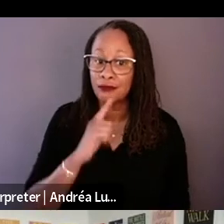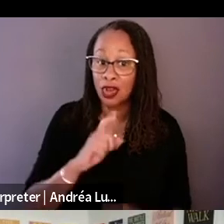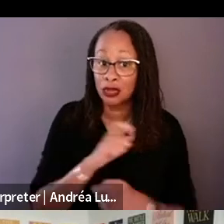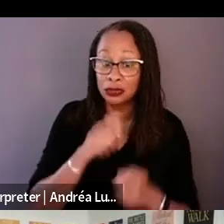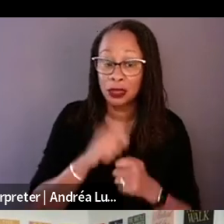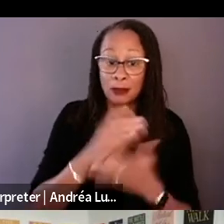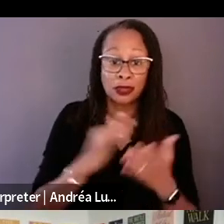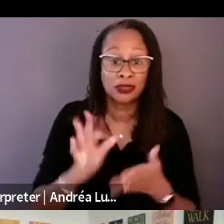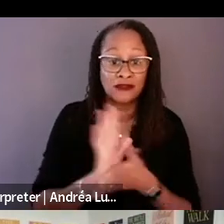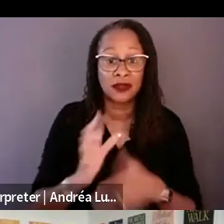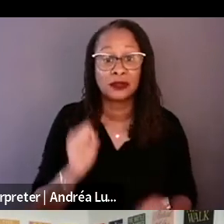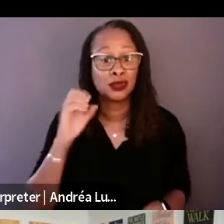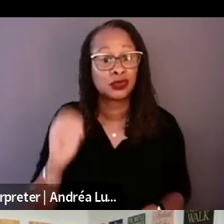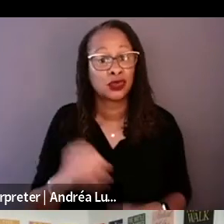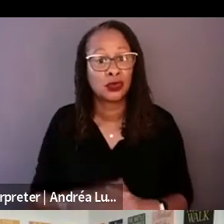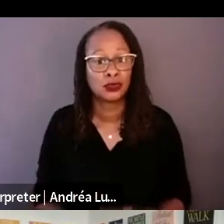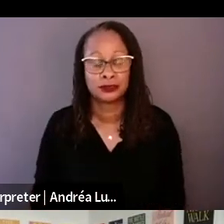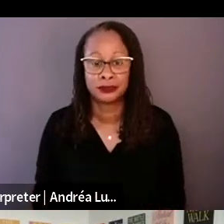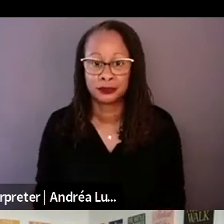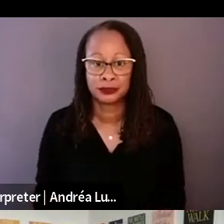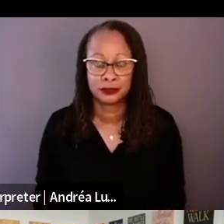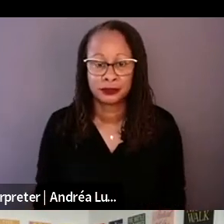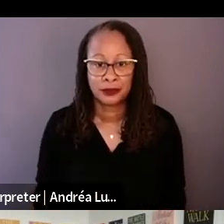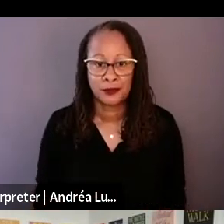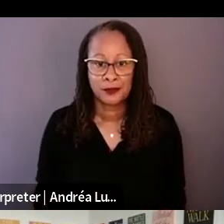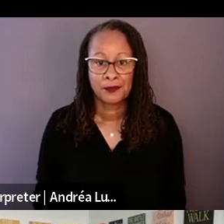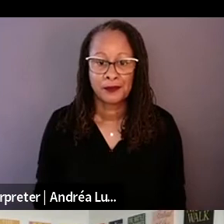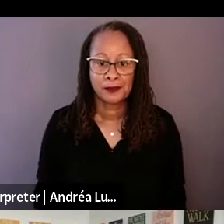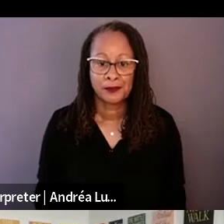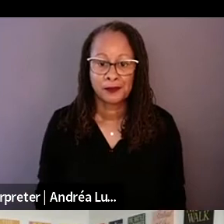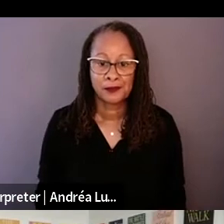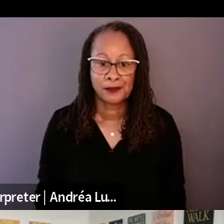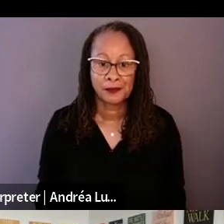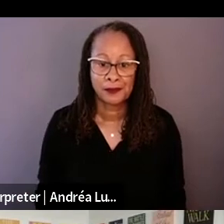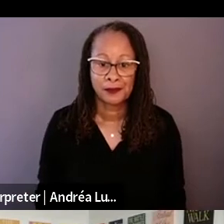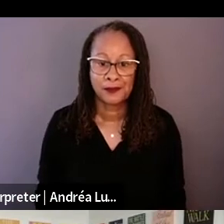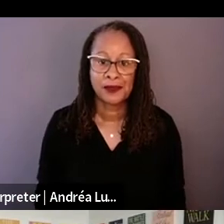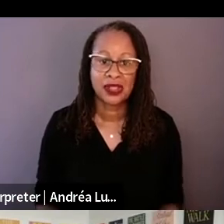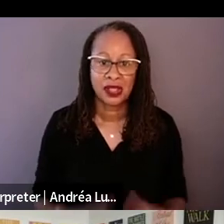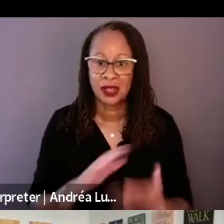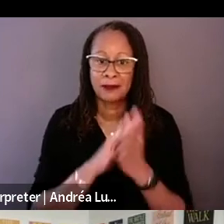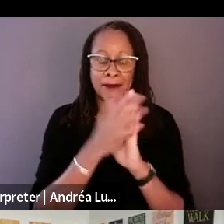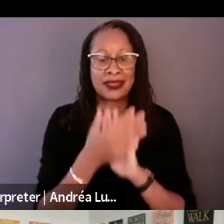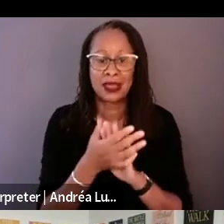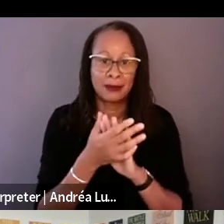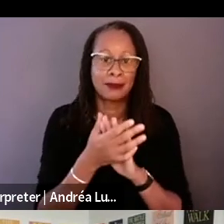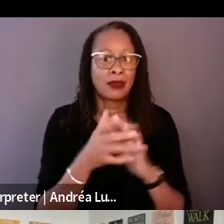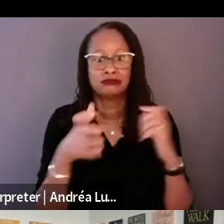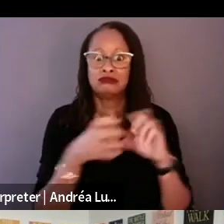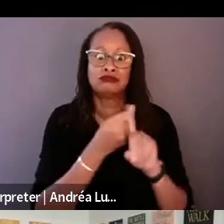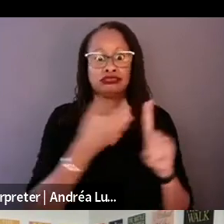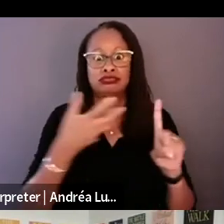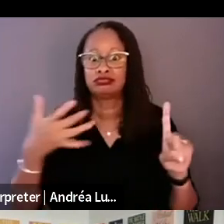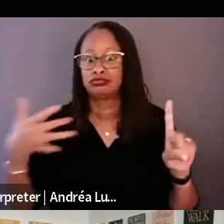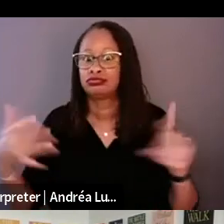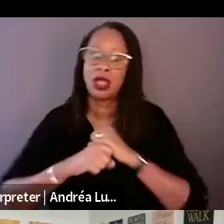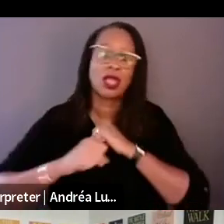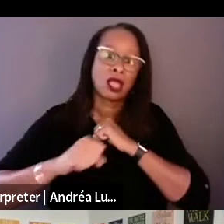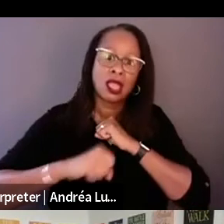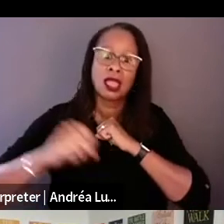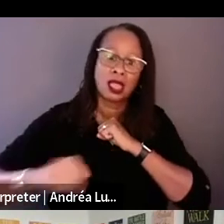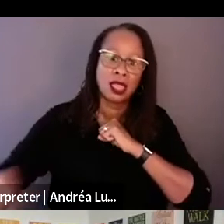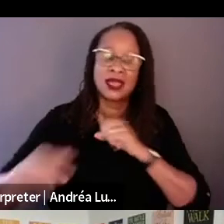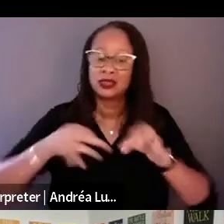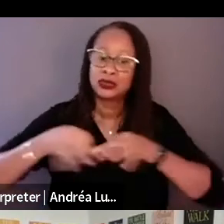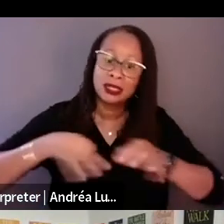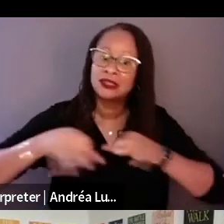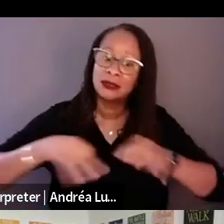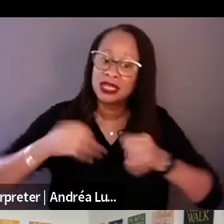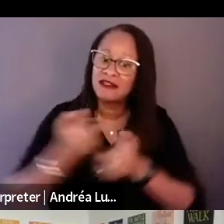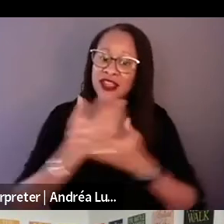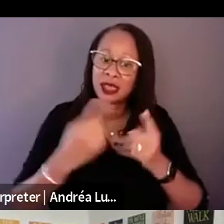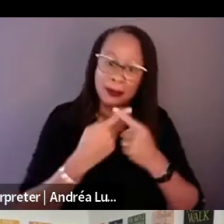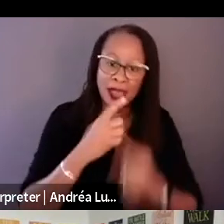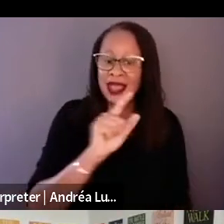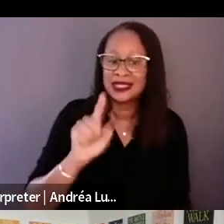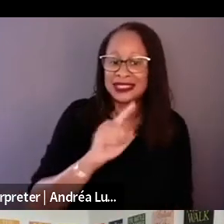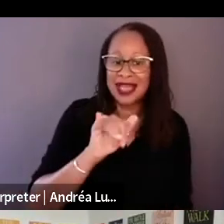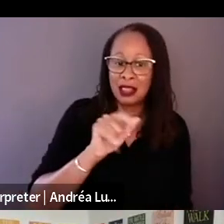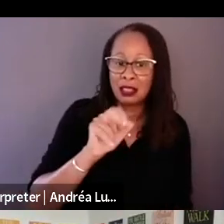around the material and story lines that I was not that interested in I did not want 20 spend --